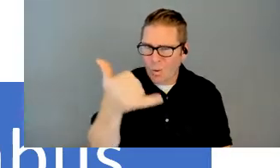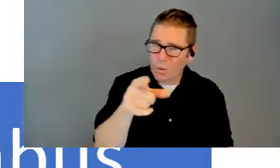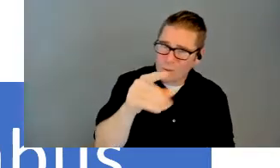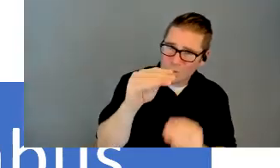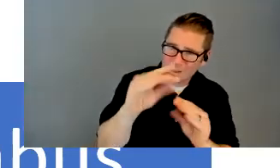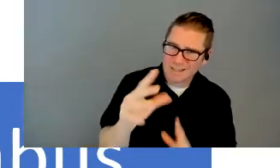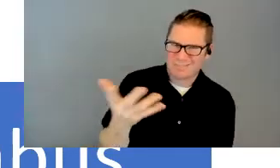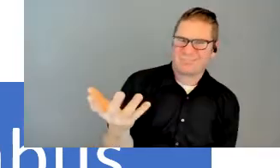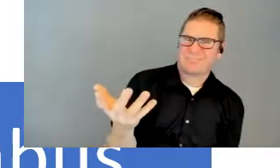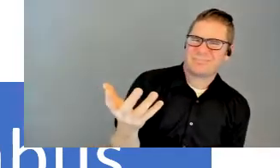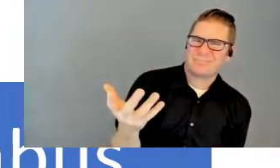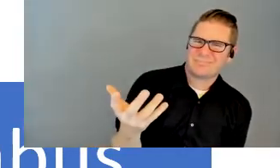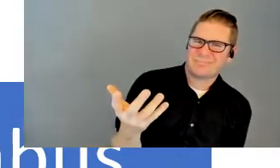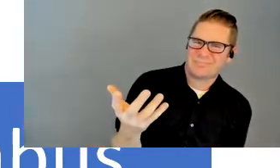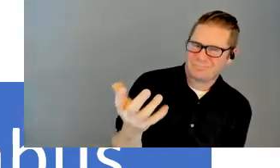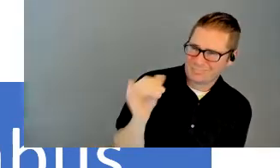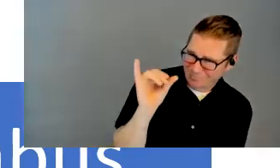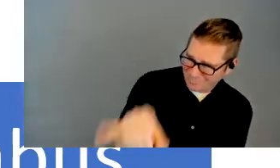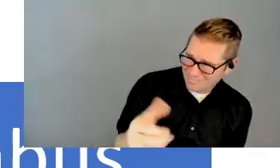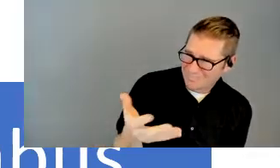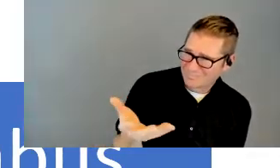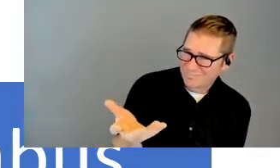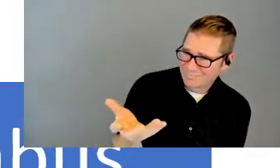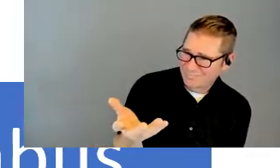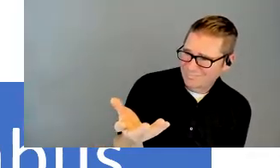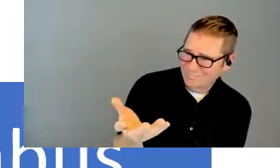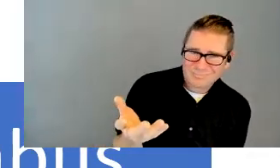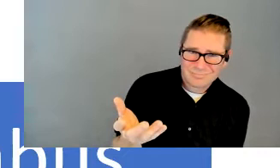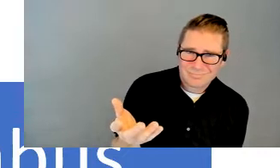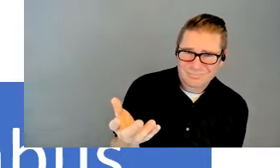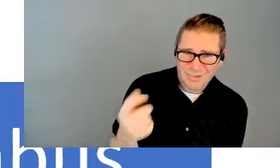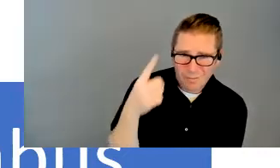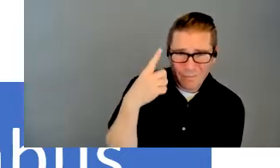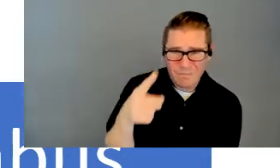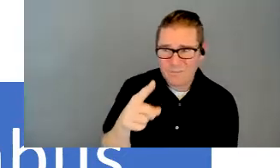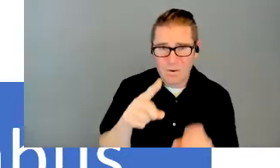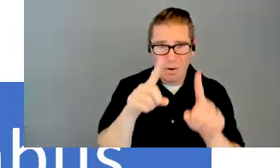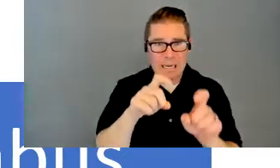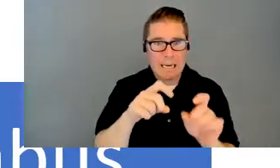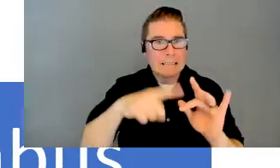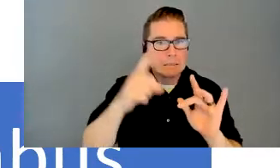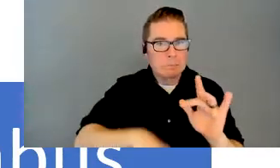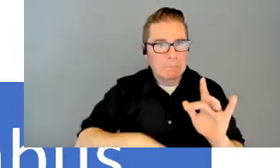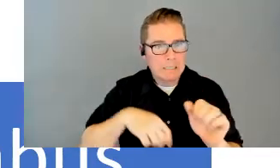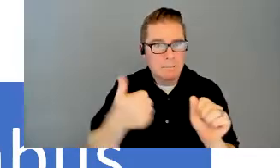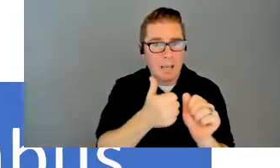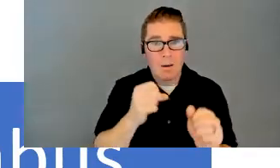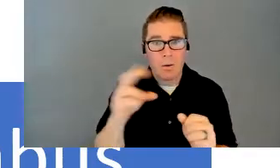That's what you want them to do in order to make arrangements for a makeup test. Or they need to rush to the hospital